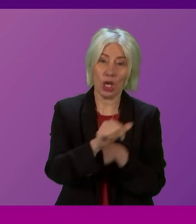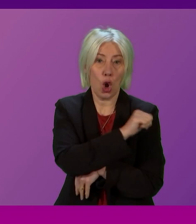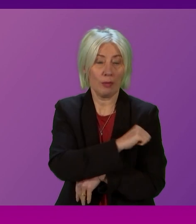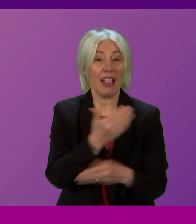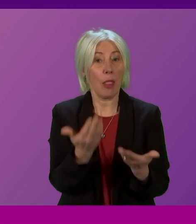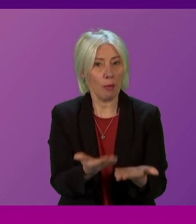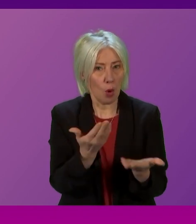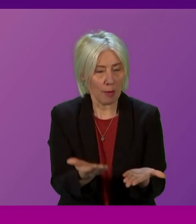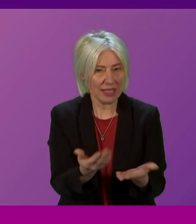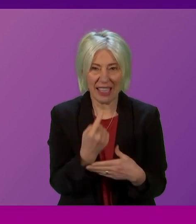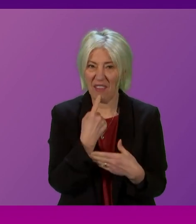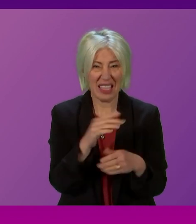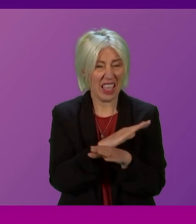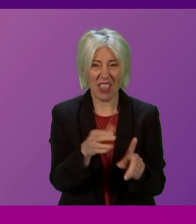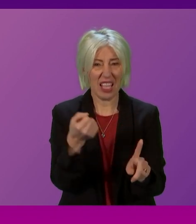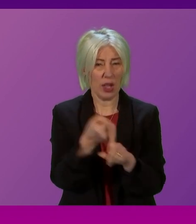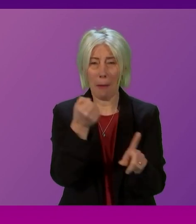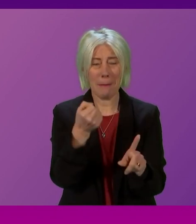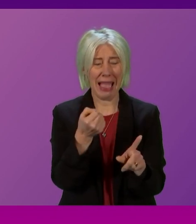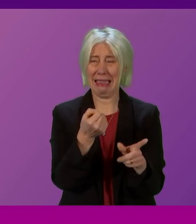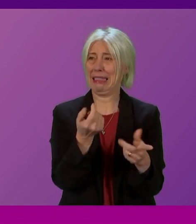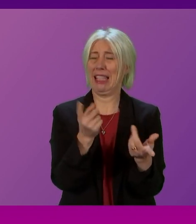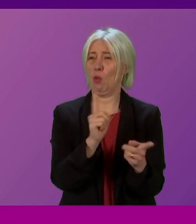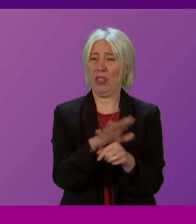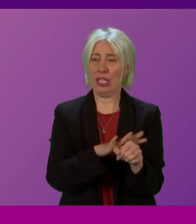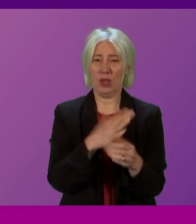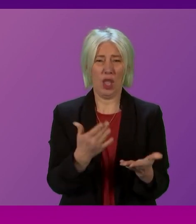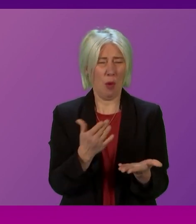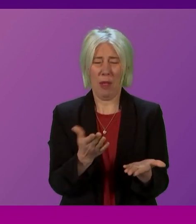says that that is not having an impact on what we are dealing with right now is, frankly, not dealing with reality.